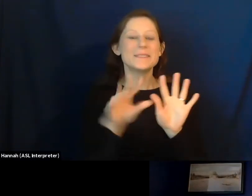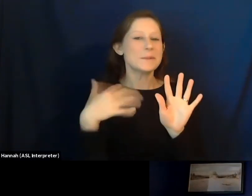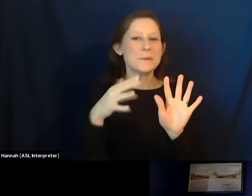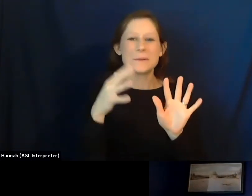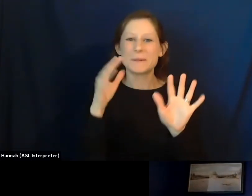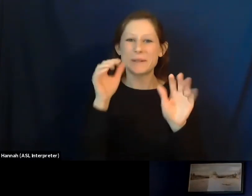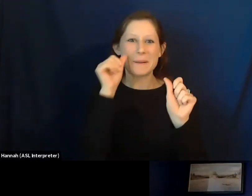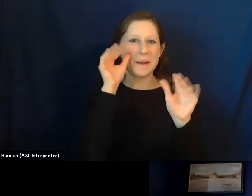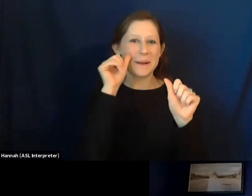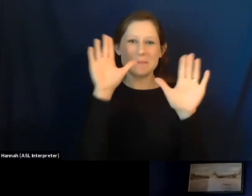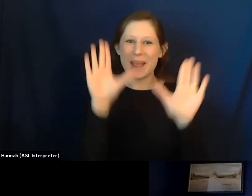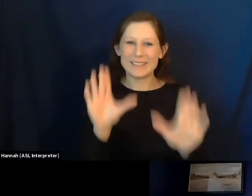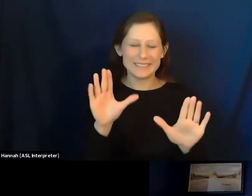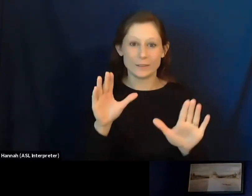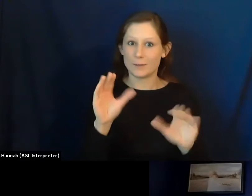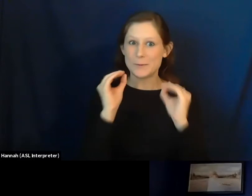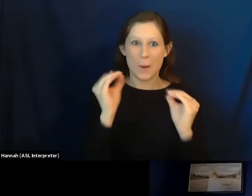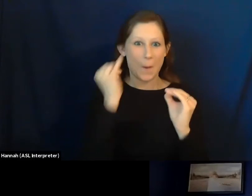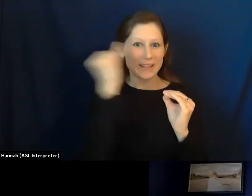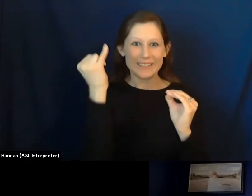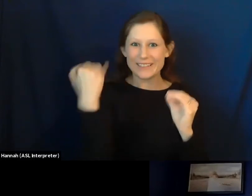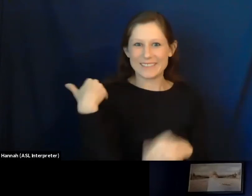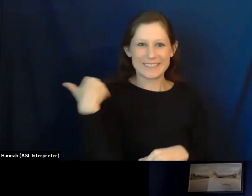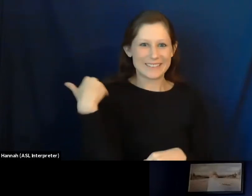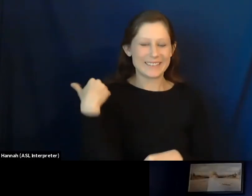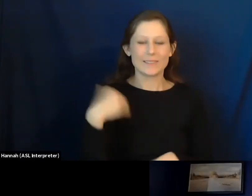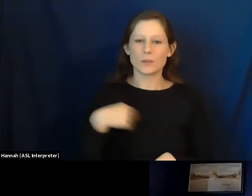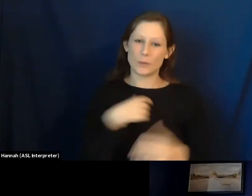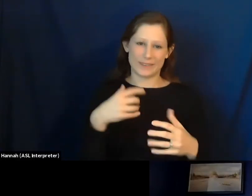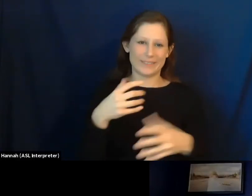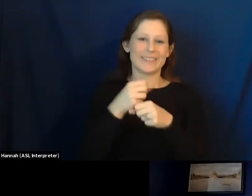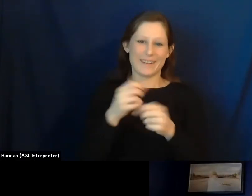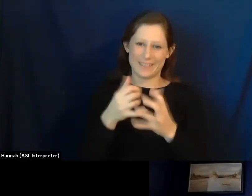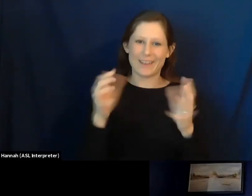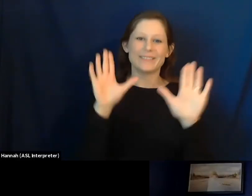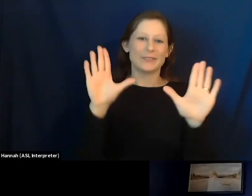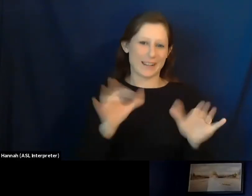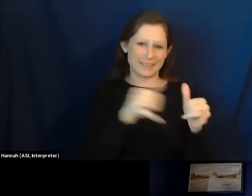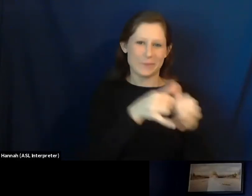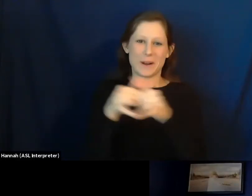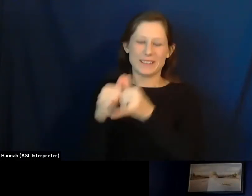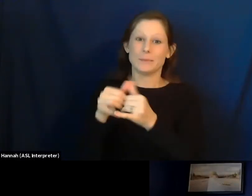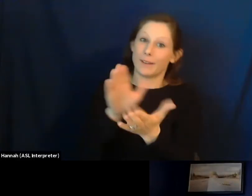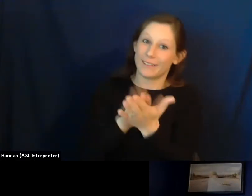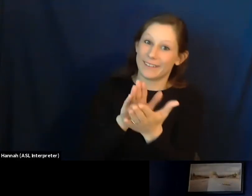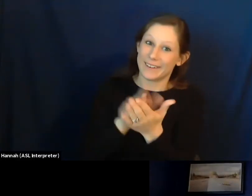I had no idea. You know, we got a lot of really great awards, but kudos to you all. This just